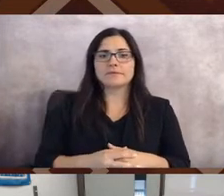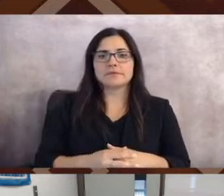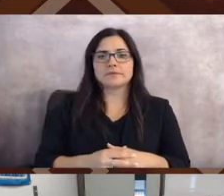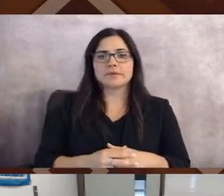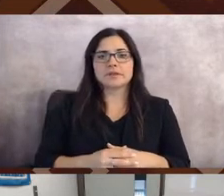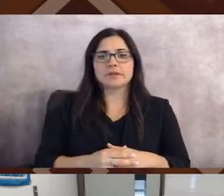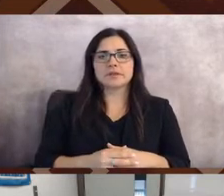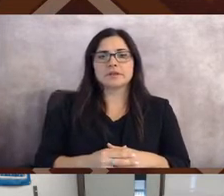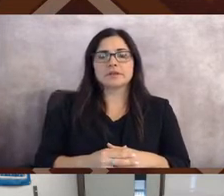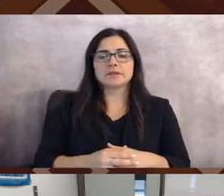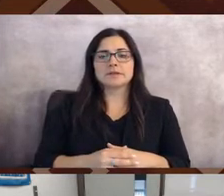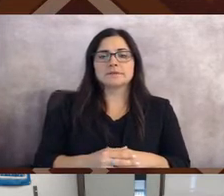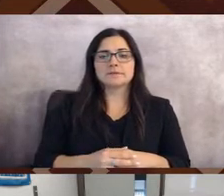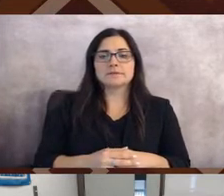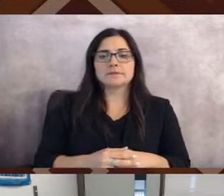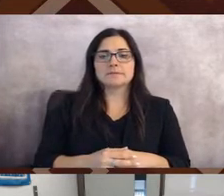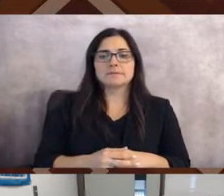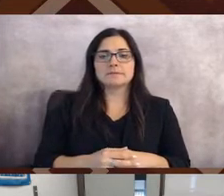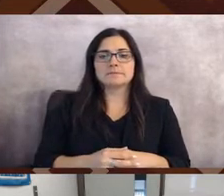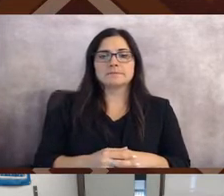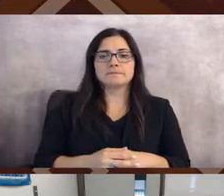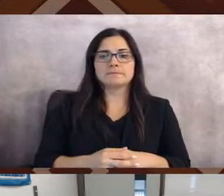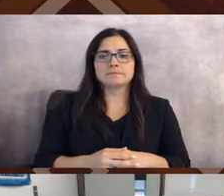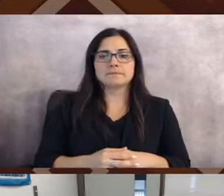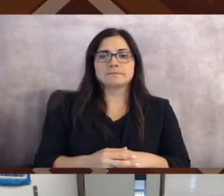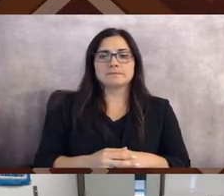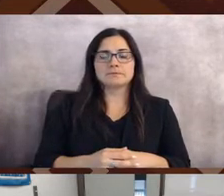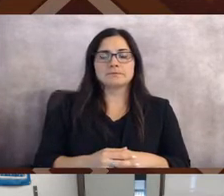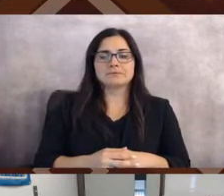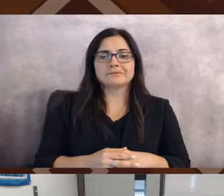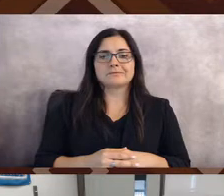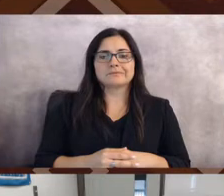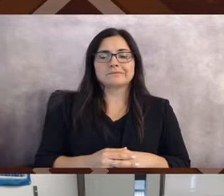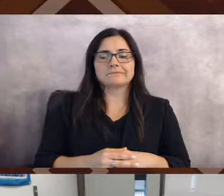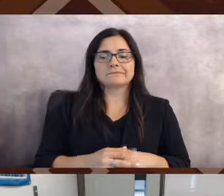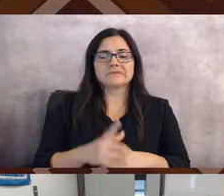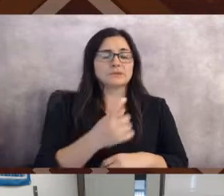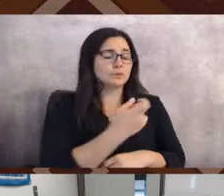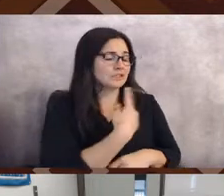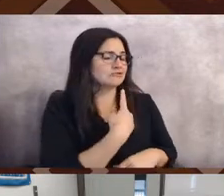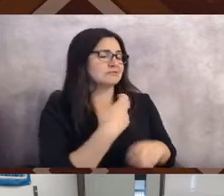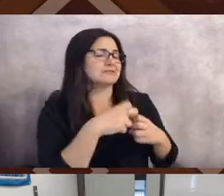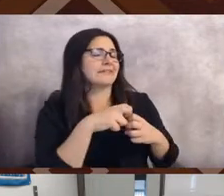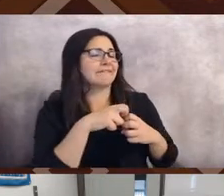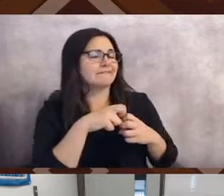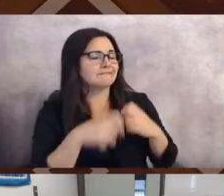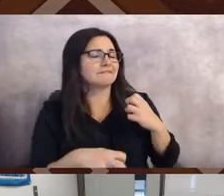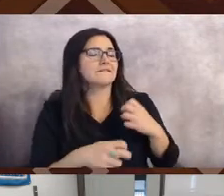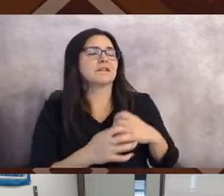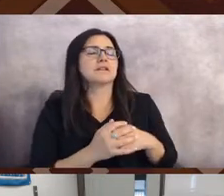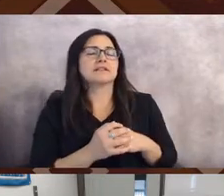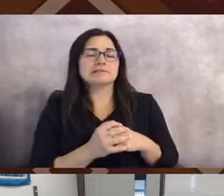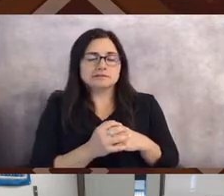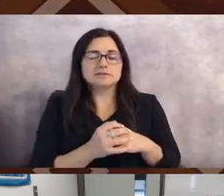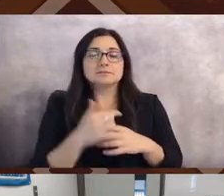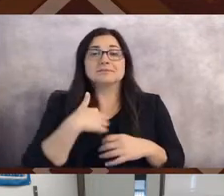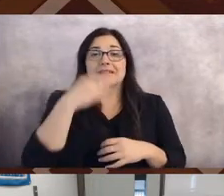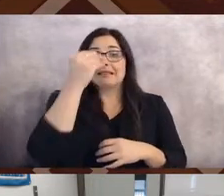I mean, it's a it's a really tough one. I mean, when in thinking about this, I mean, you really have to put yourself